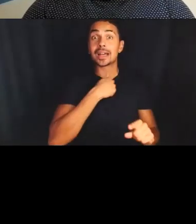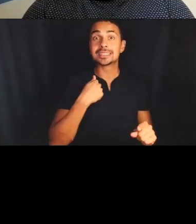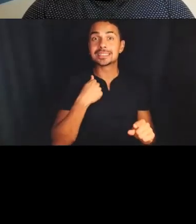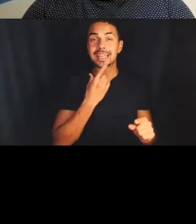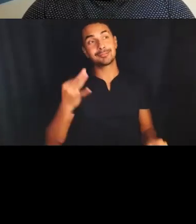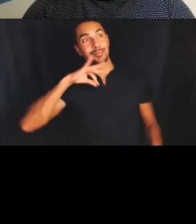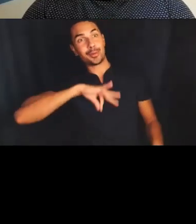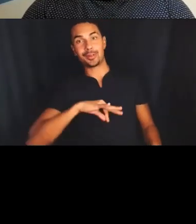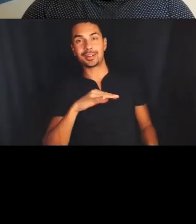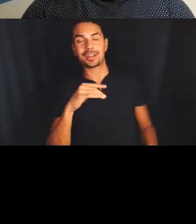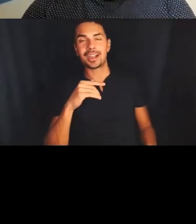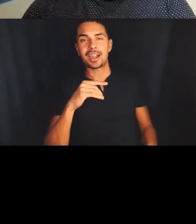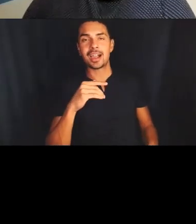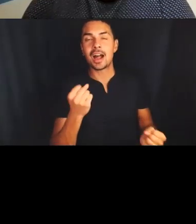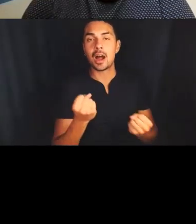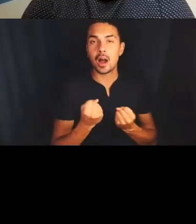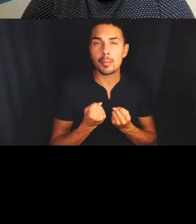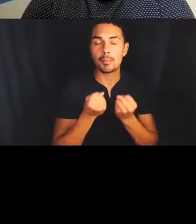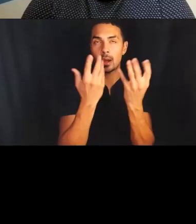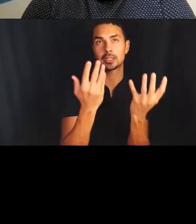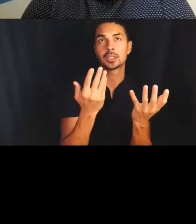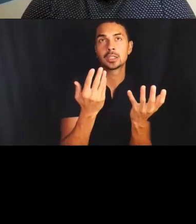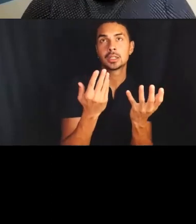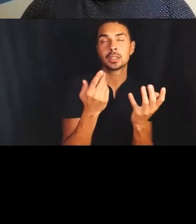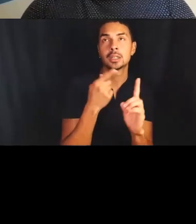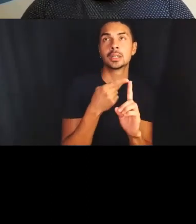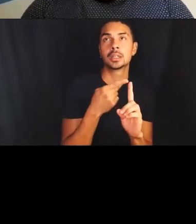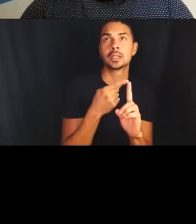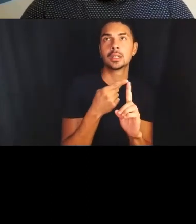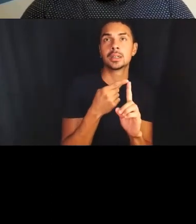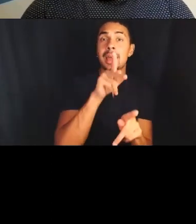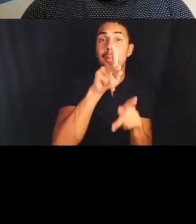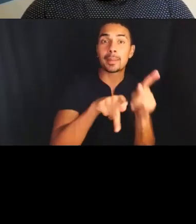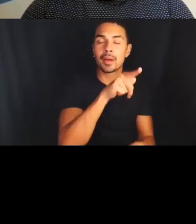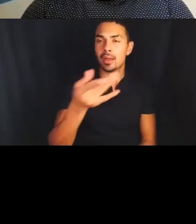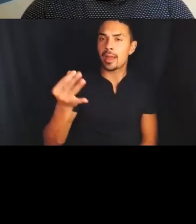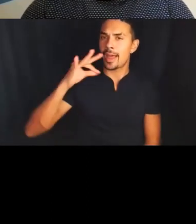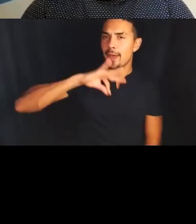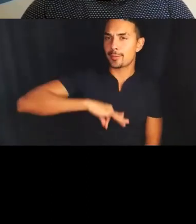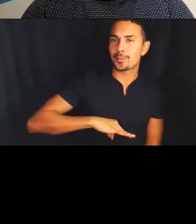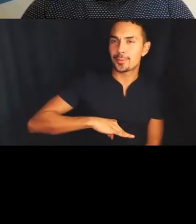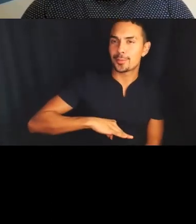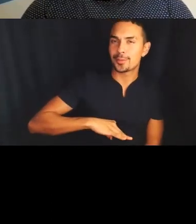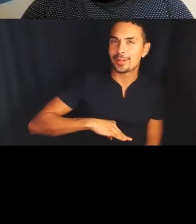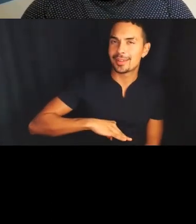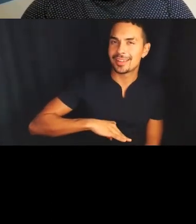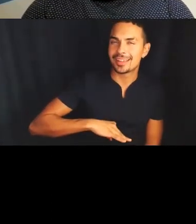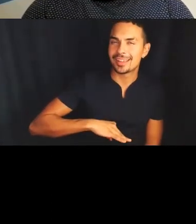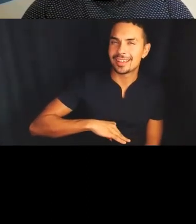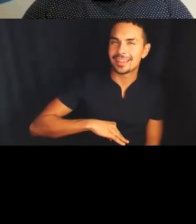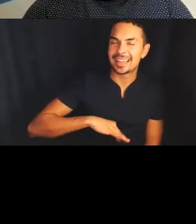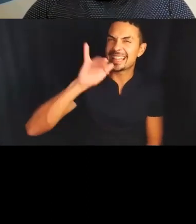how much folks got out of being there and how much, you know, that space and that connection is